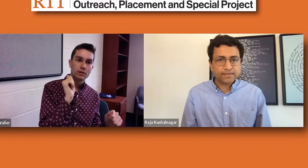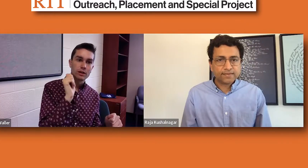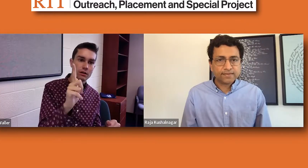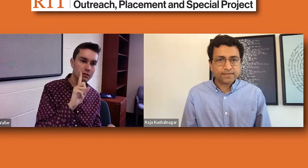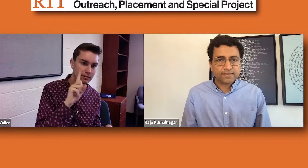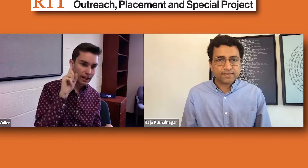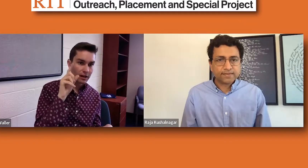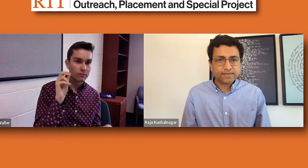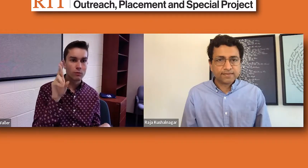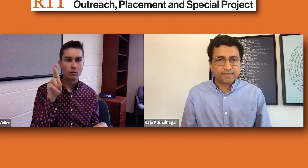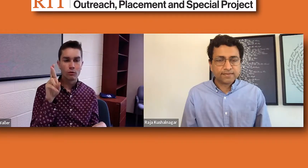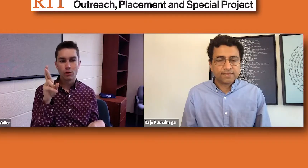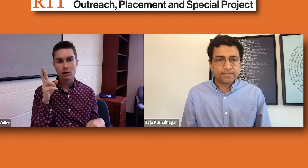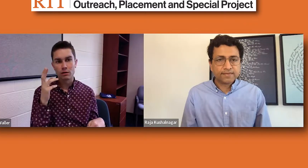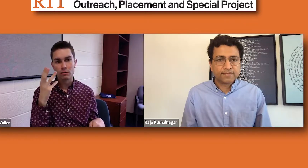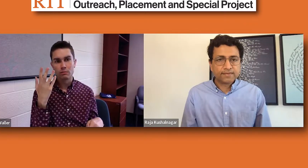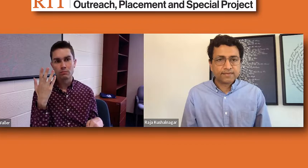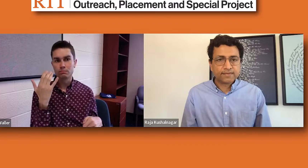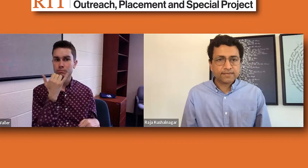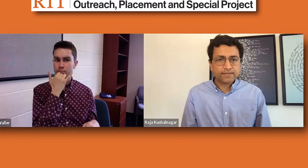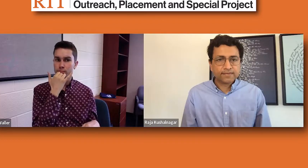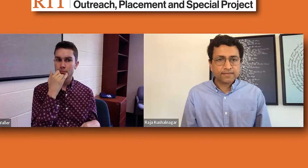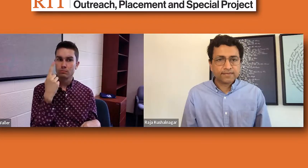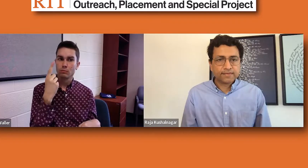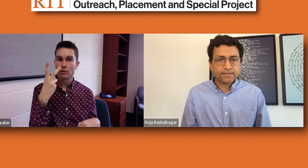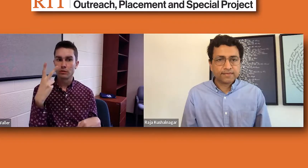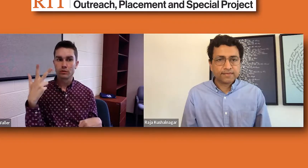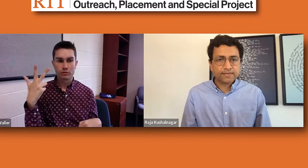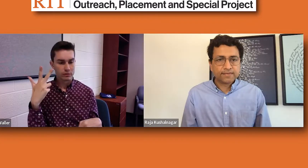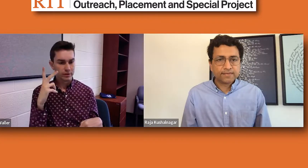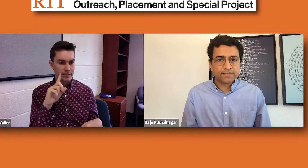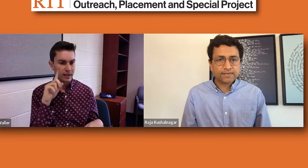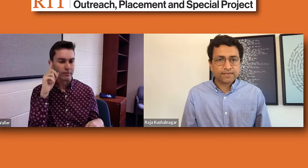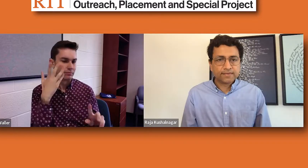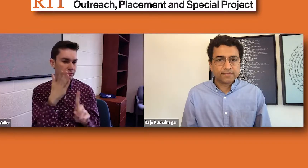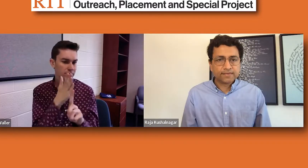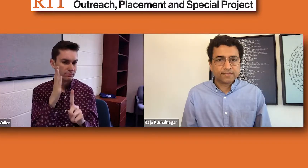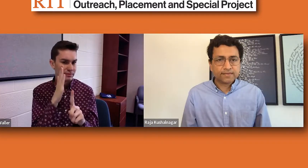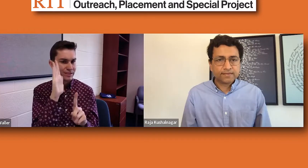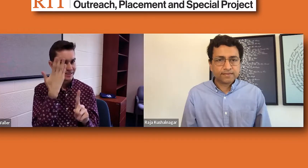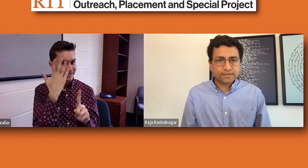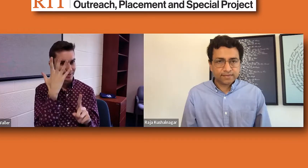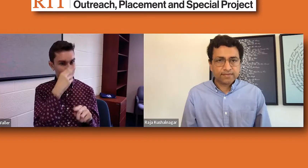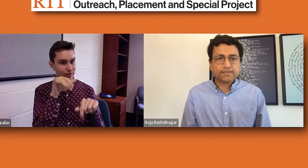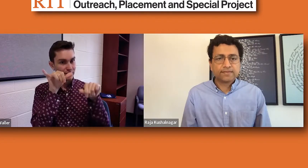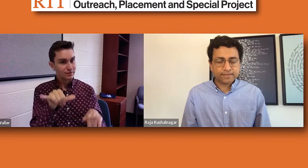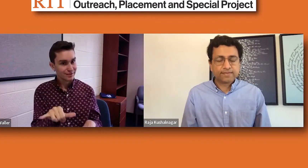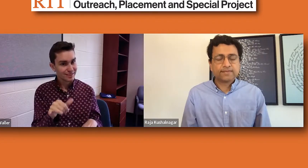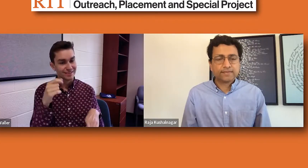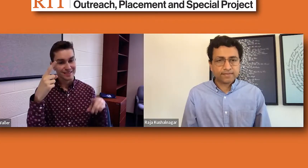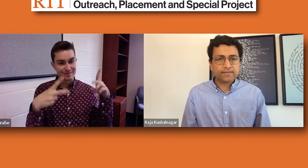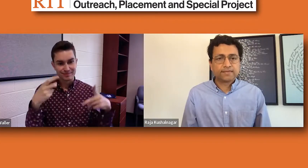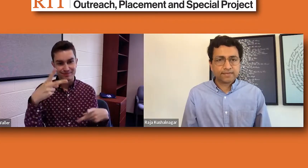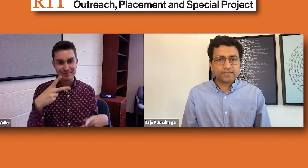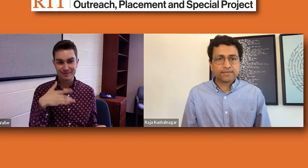collaborative process, not having an entirely Deaf group or just, you know, one or two.